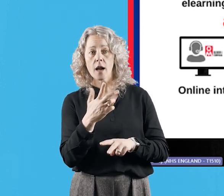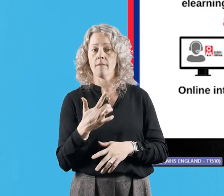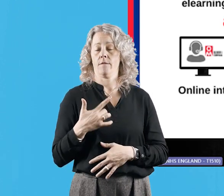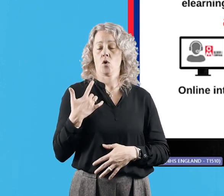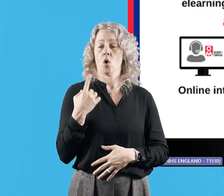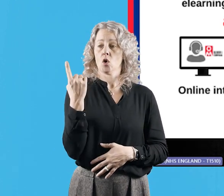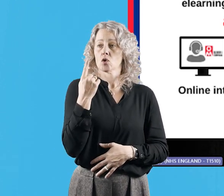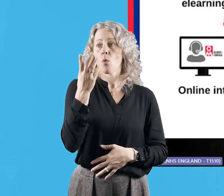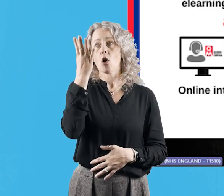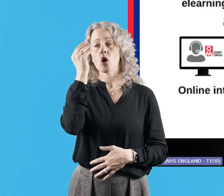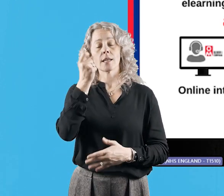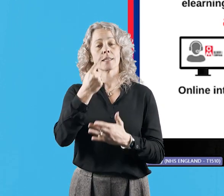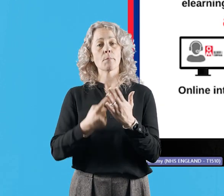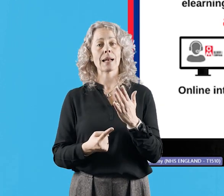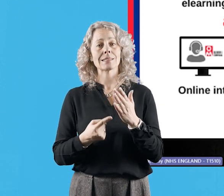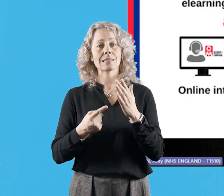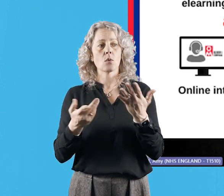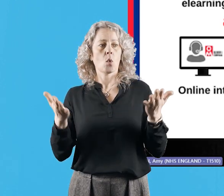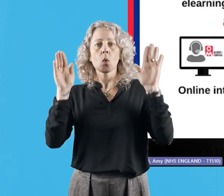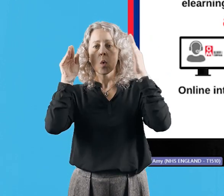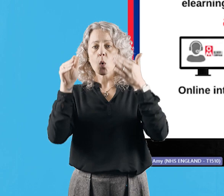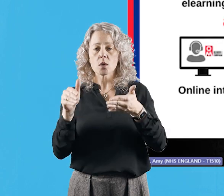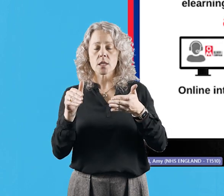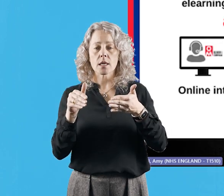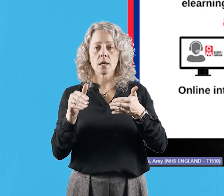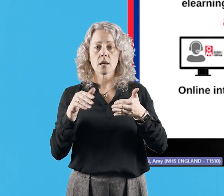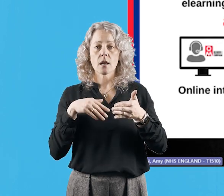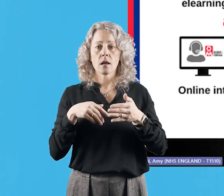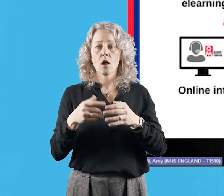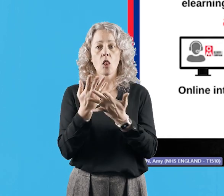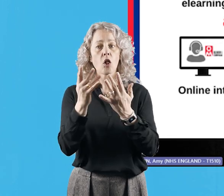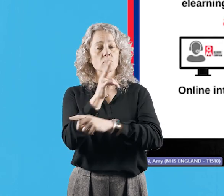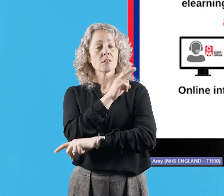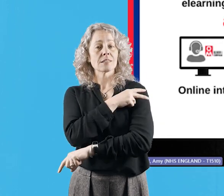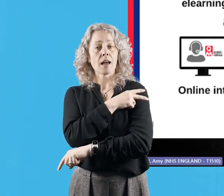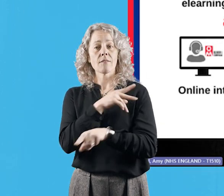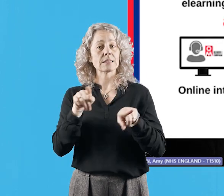of somebody with a learning disability. Autistic people, we employ a lot of people